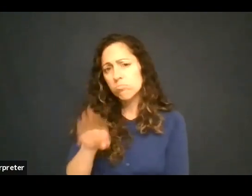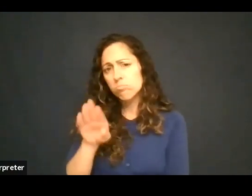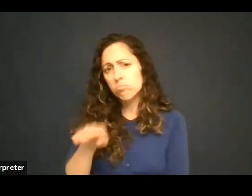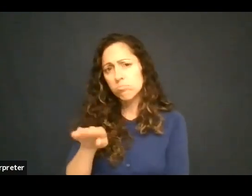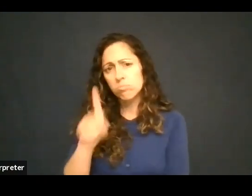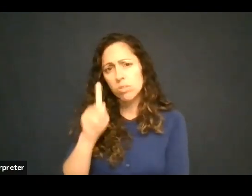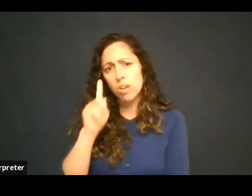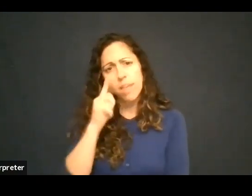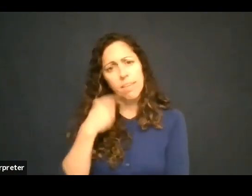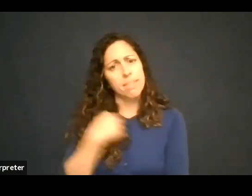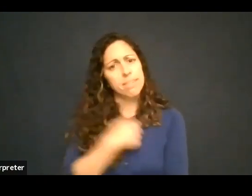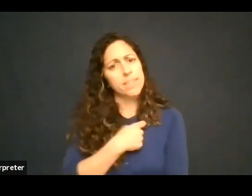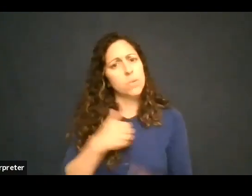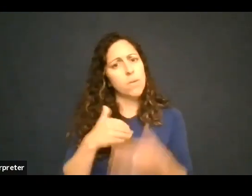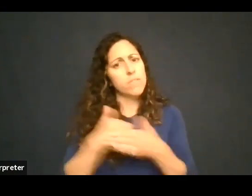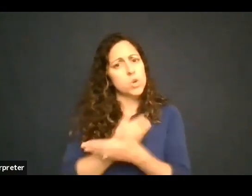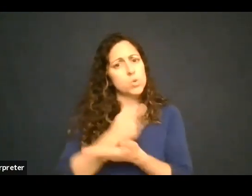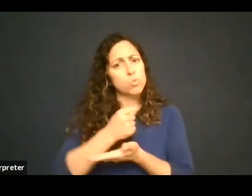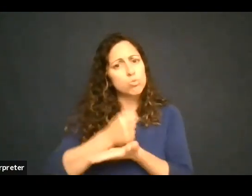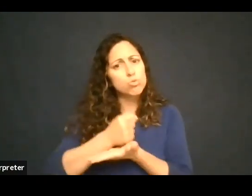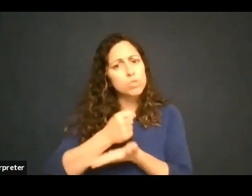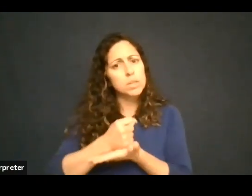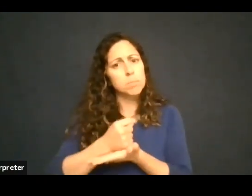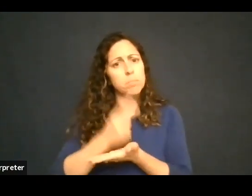for one of the Usher genes, what kind of access